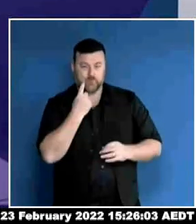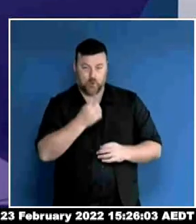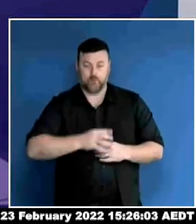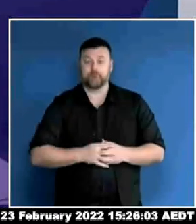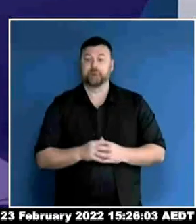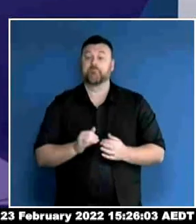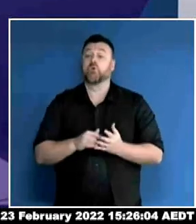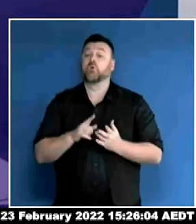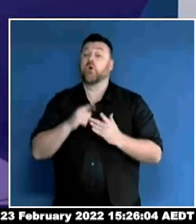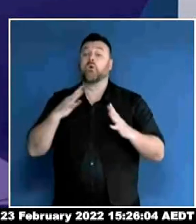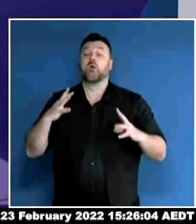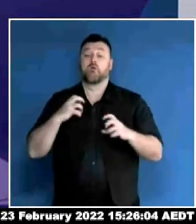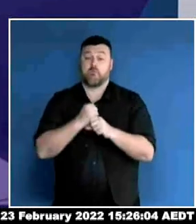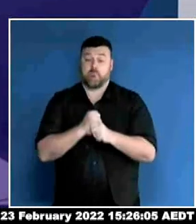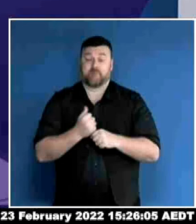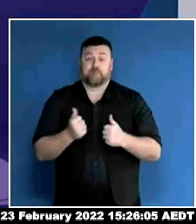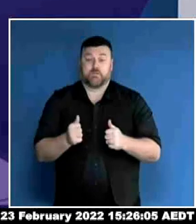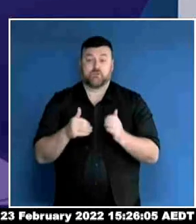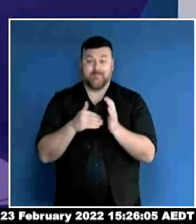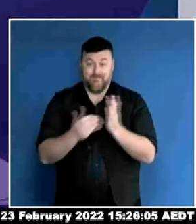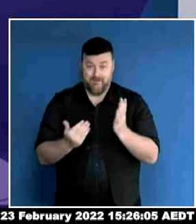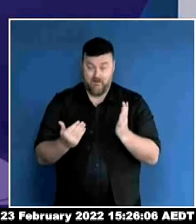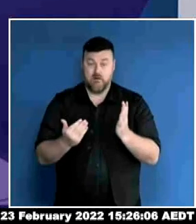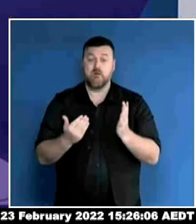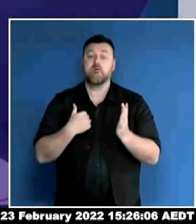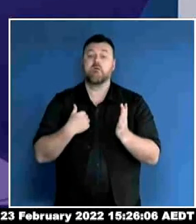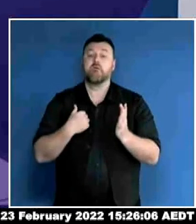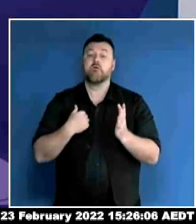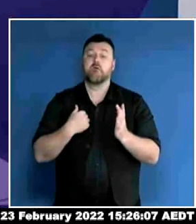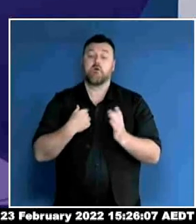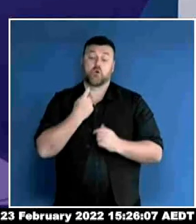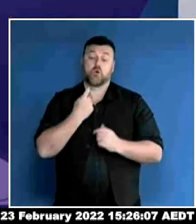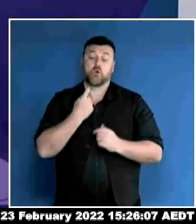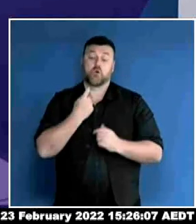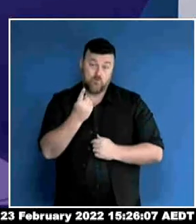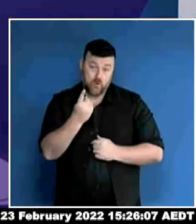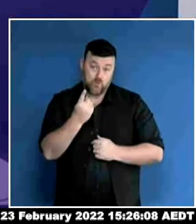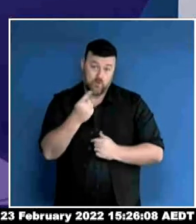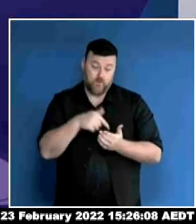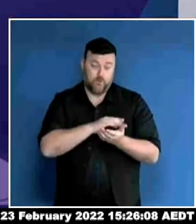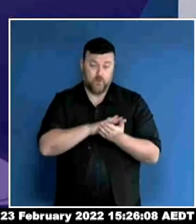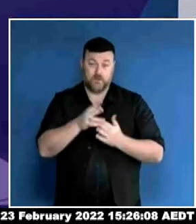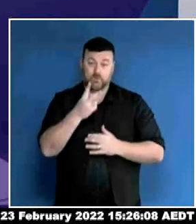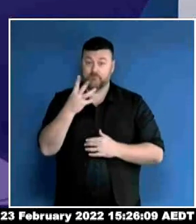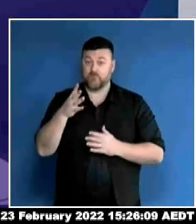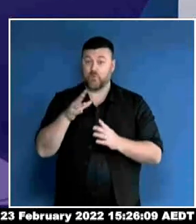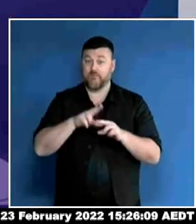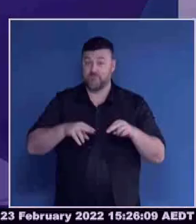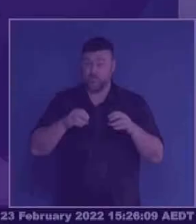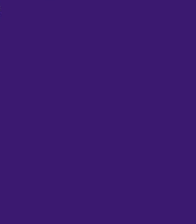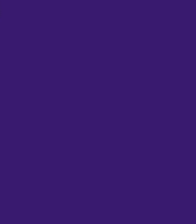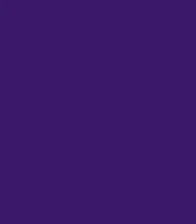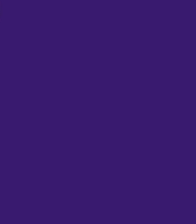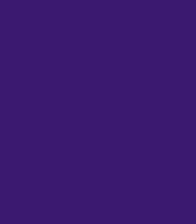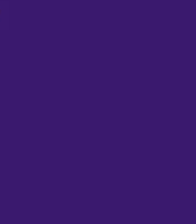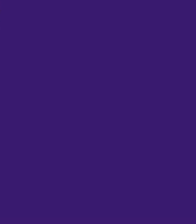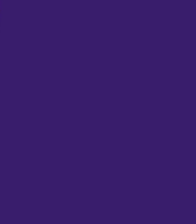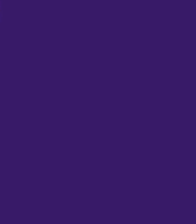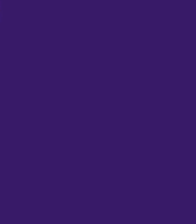Thursday, 24 February. Thank you very much. We will adjourn until then. The Royal Commission is adjourned.